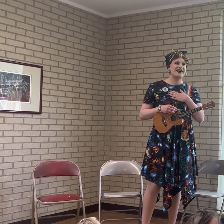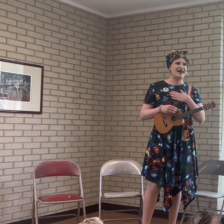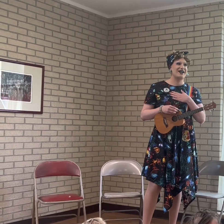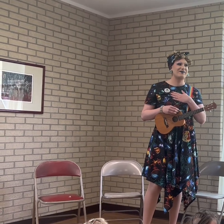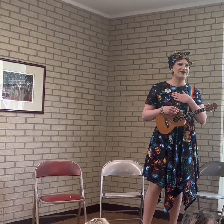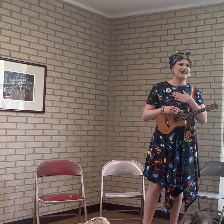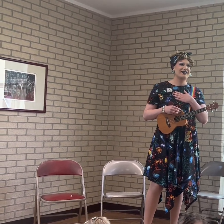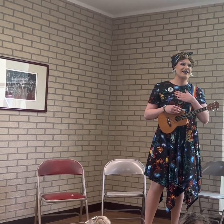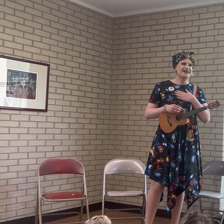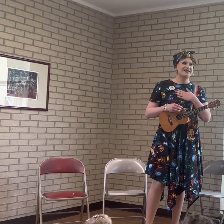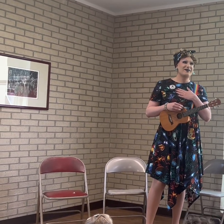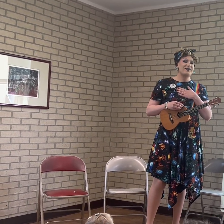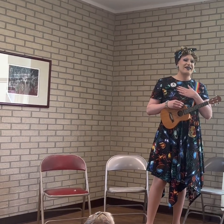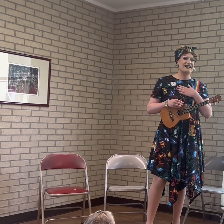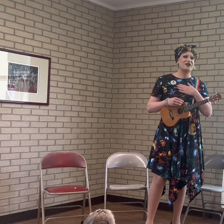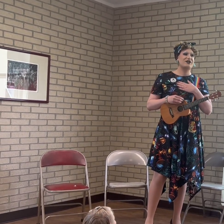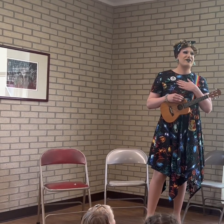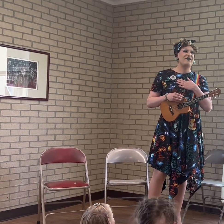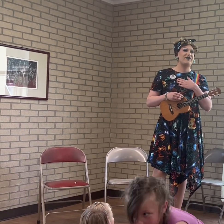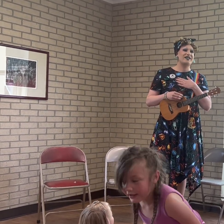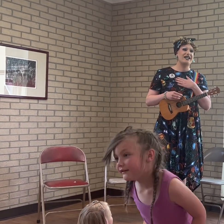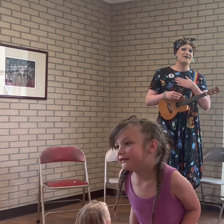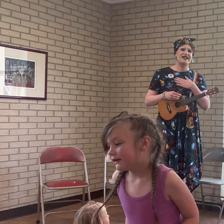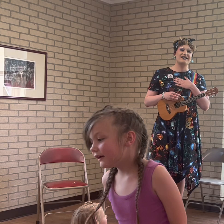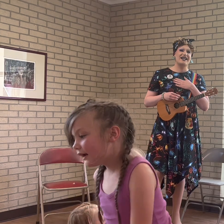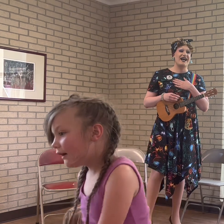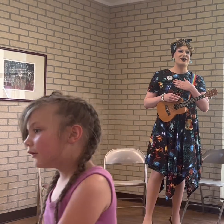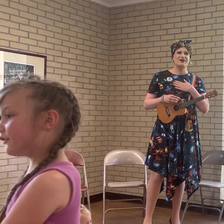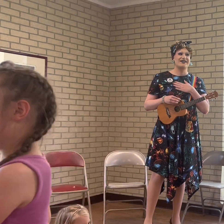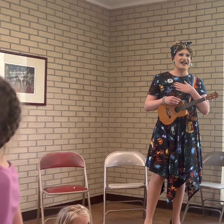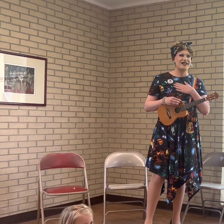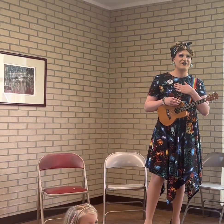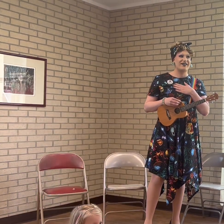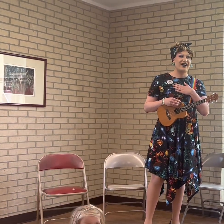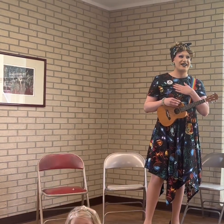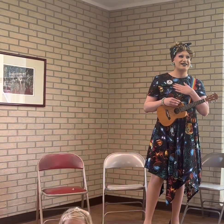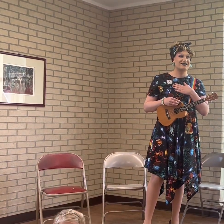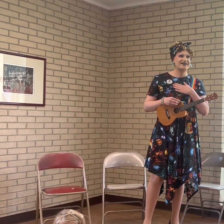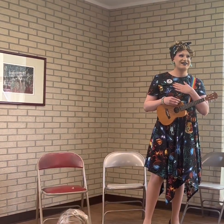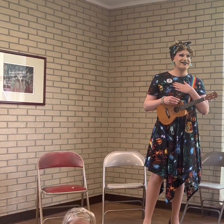Time. That's usually 15 minutes and I don't stand for that.